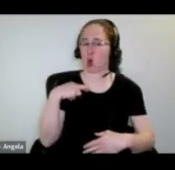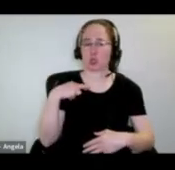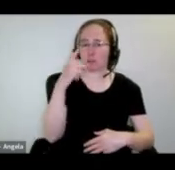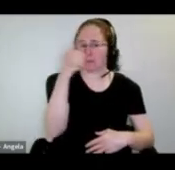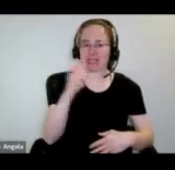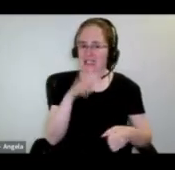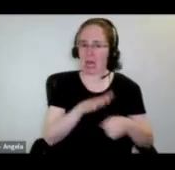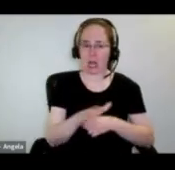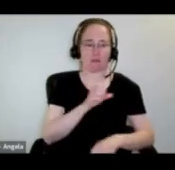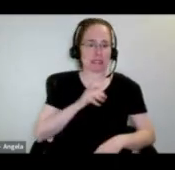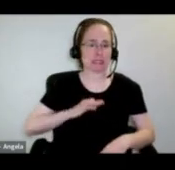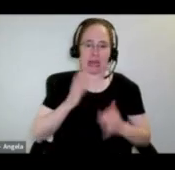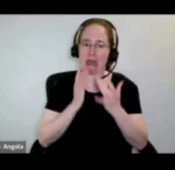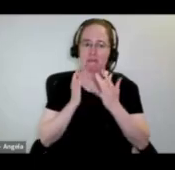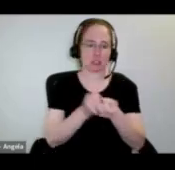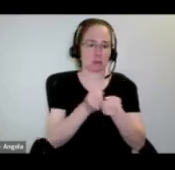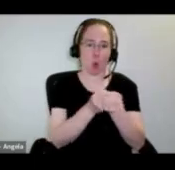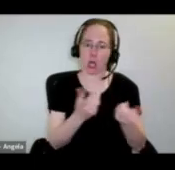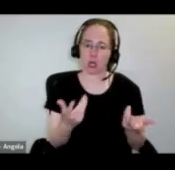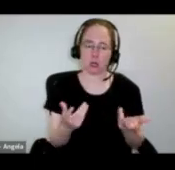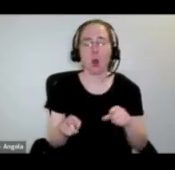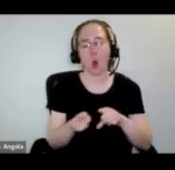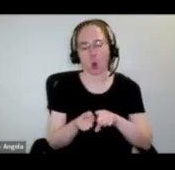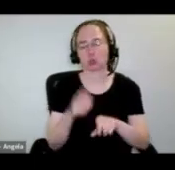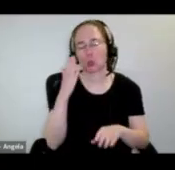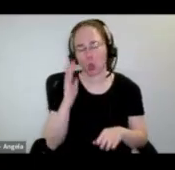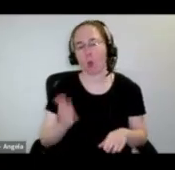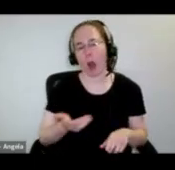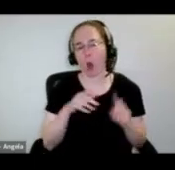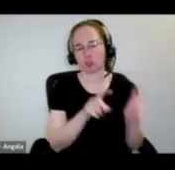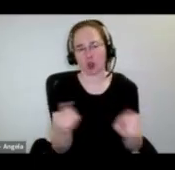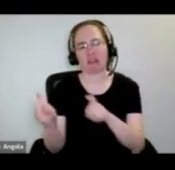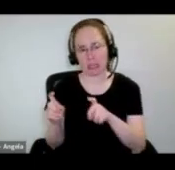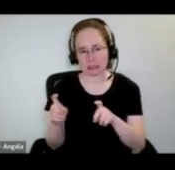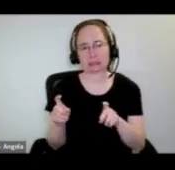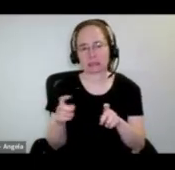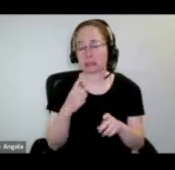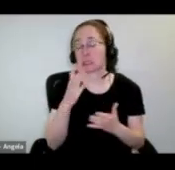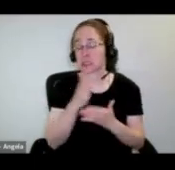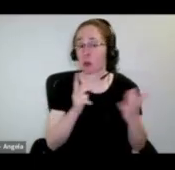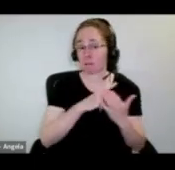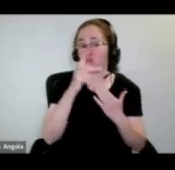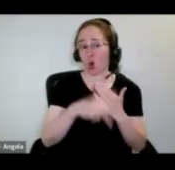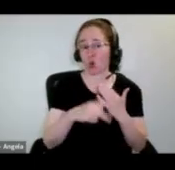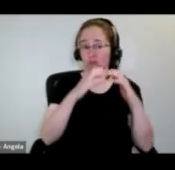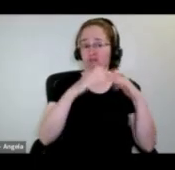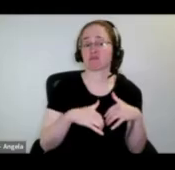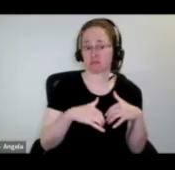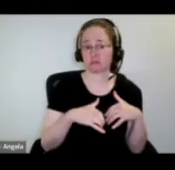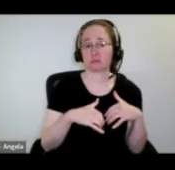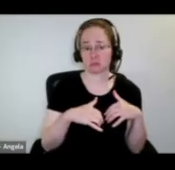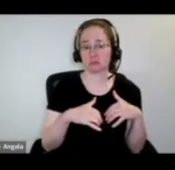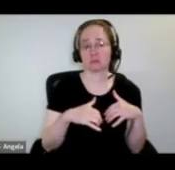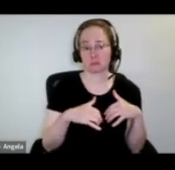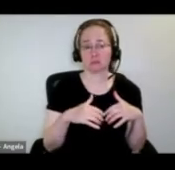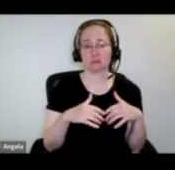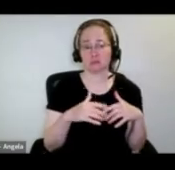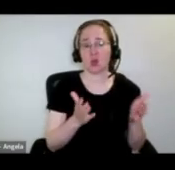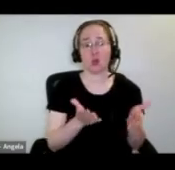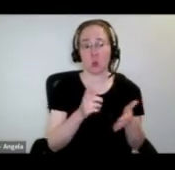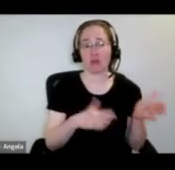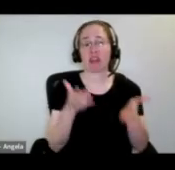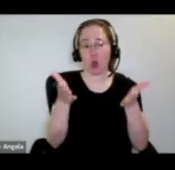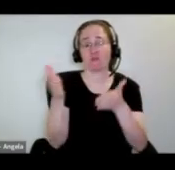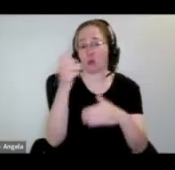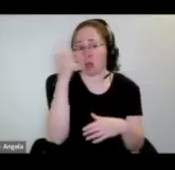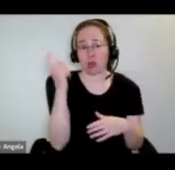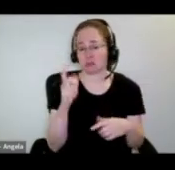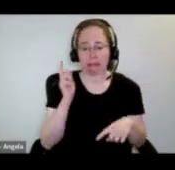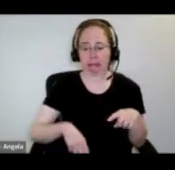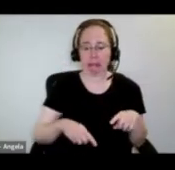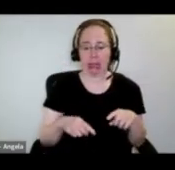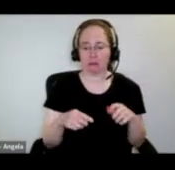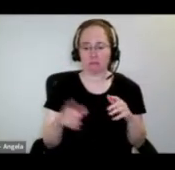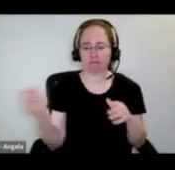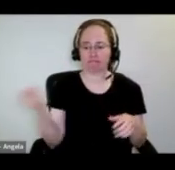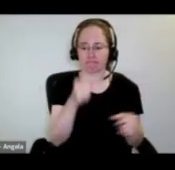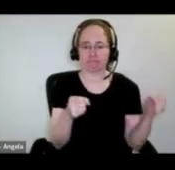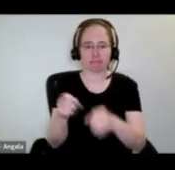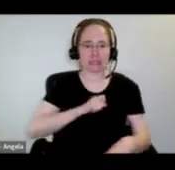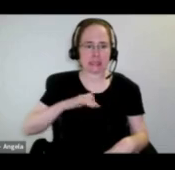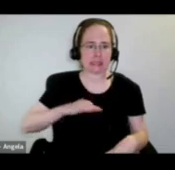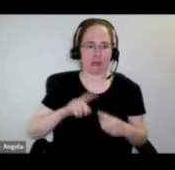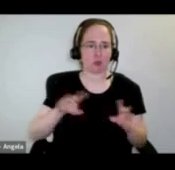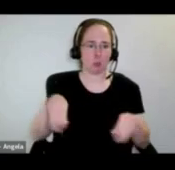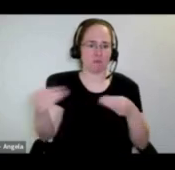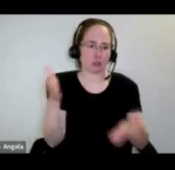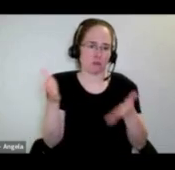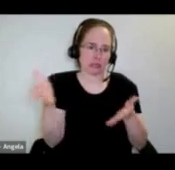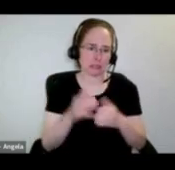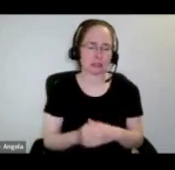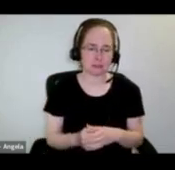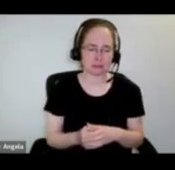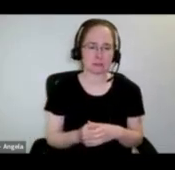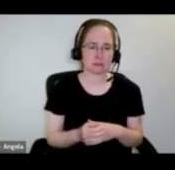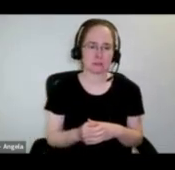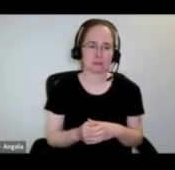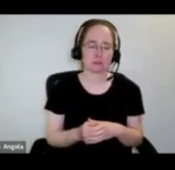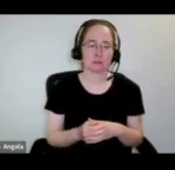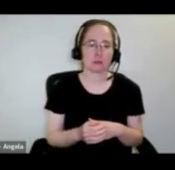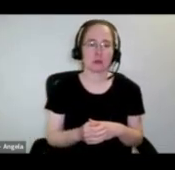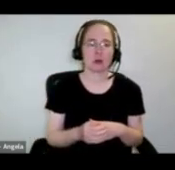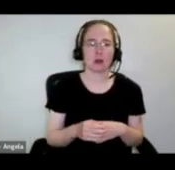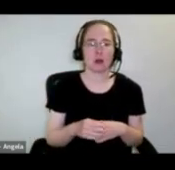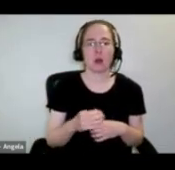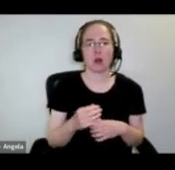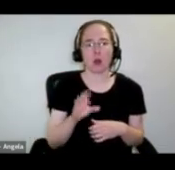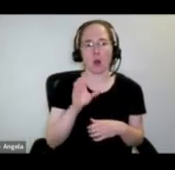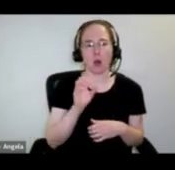Valerie Bradley: Many programs are unable to accept referrals because they don't have enough staff to support them, and we also know through our own surveys that some programs have had to close various aspects of their offerings because they're unable to find the staff to provide the services.